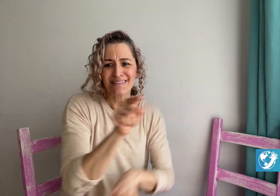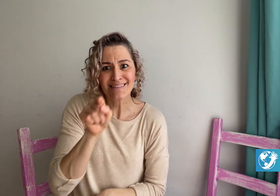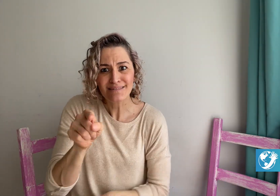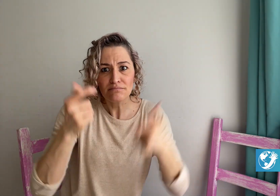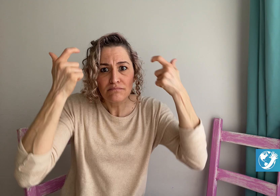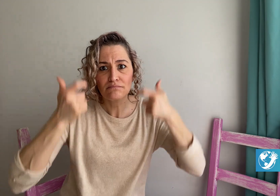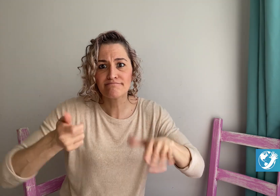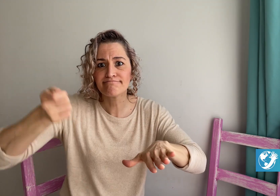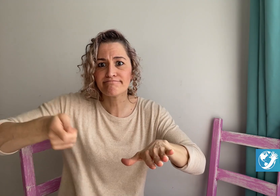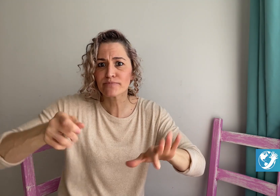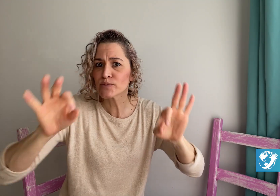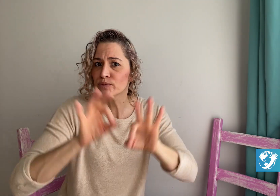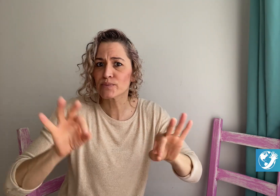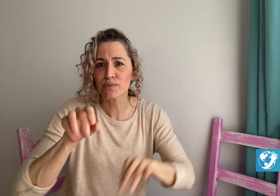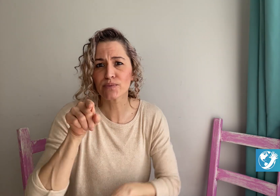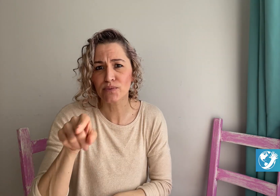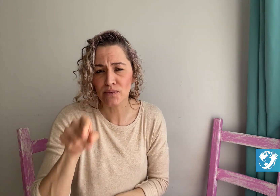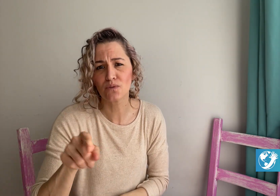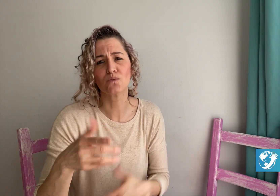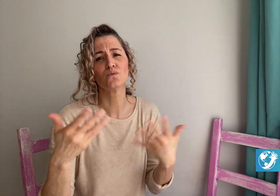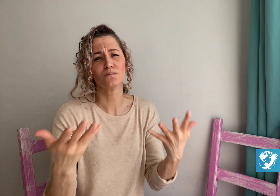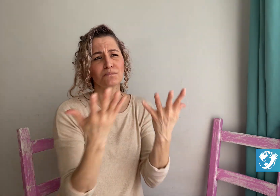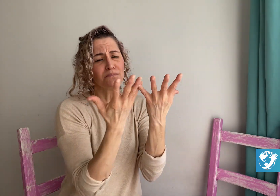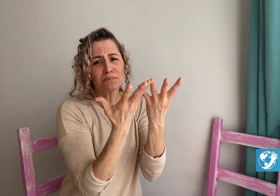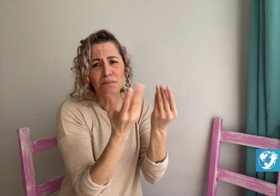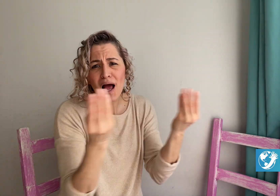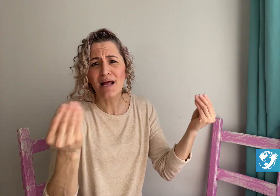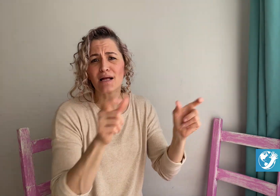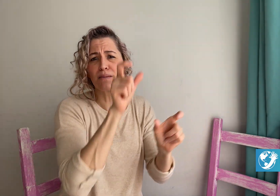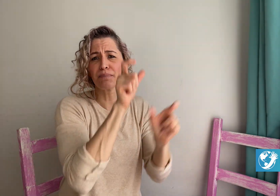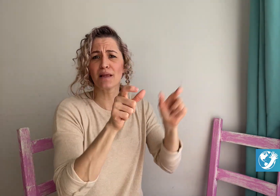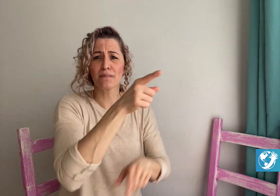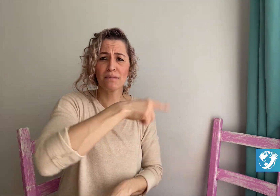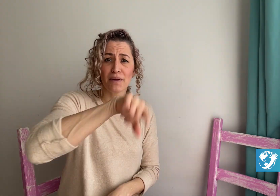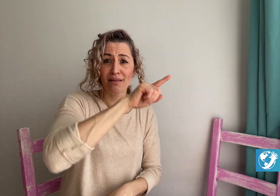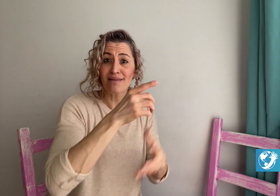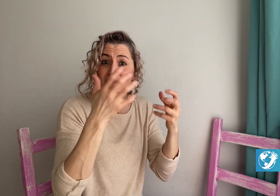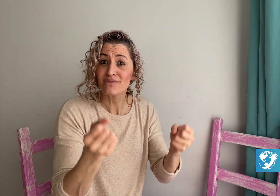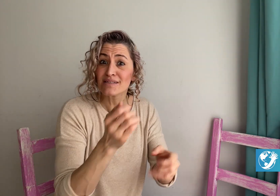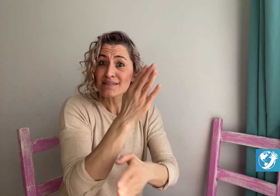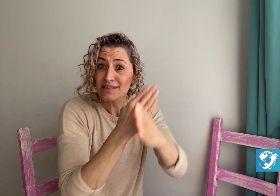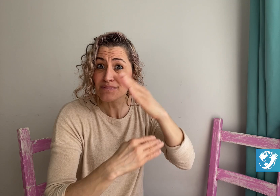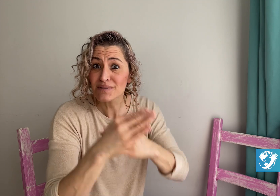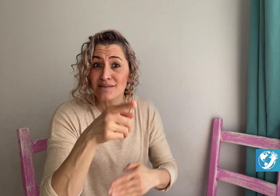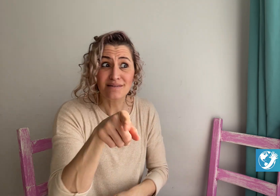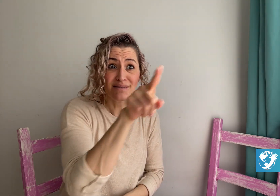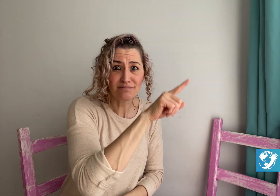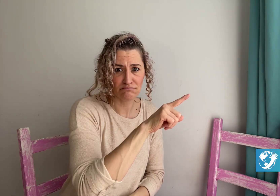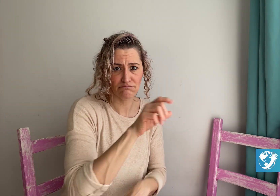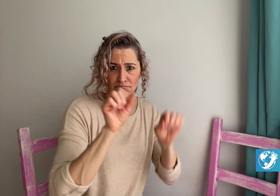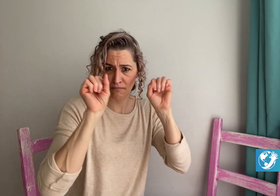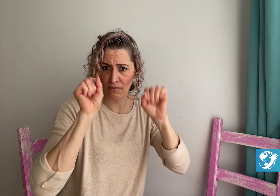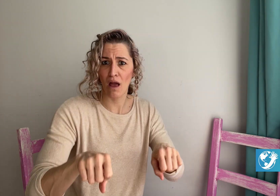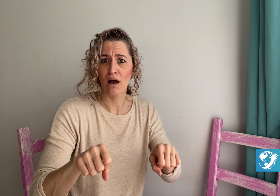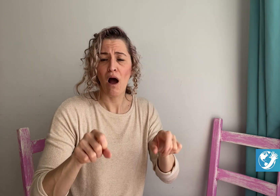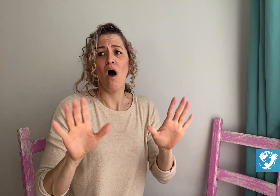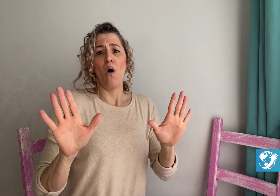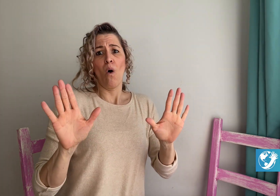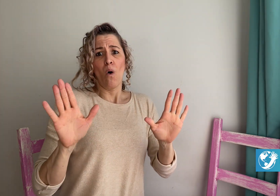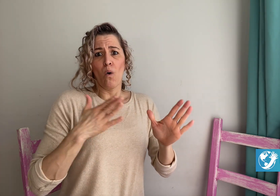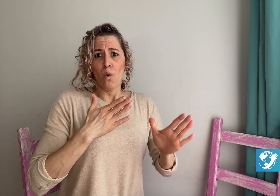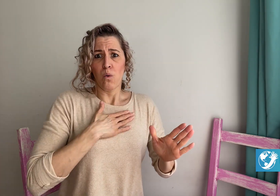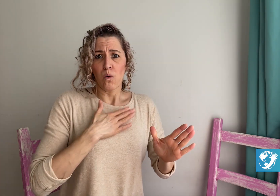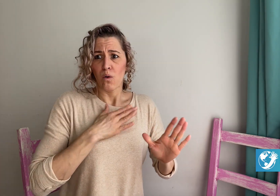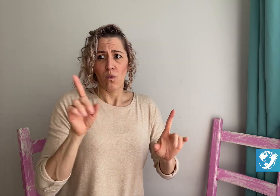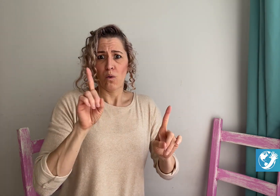There are many people with disabilities that could have avoided